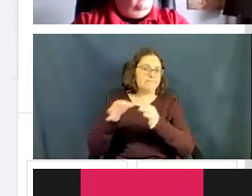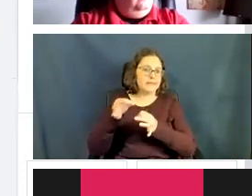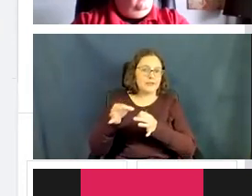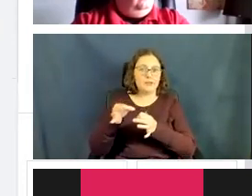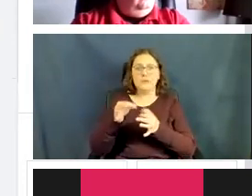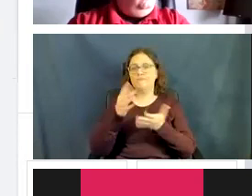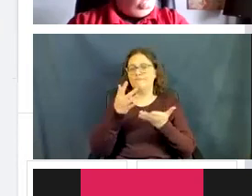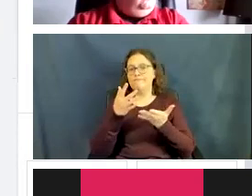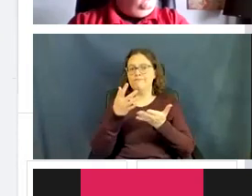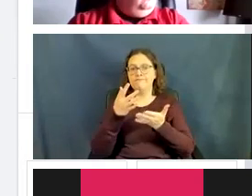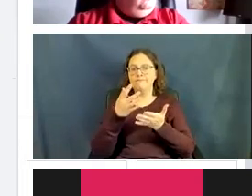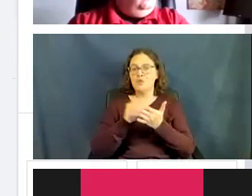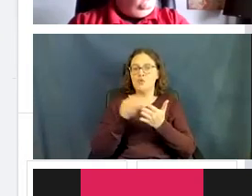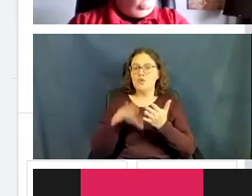for you that says image/photo.